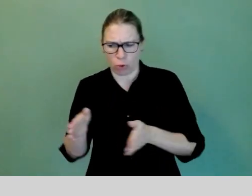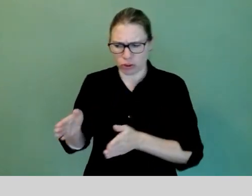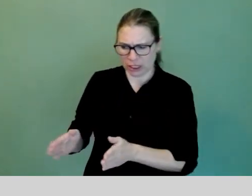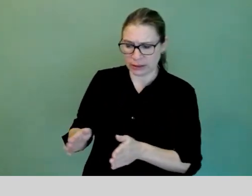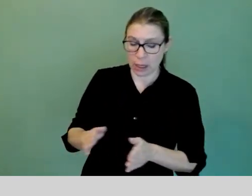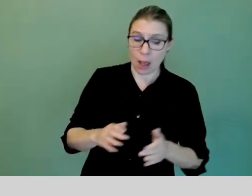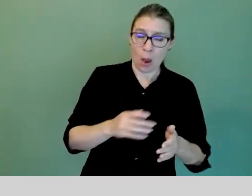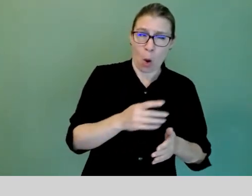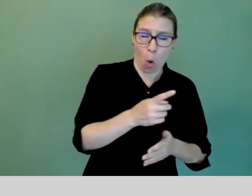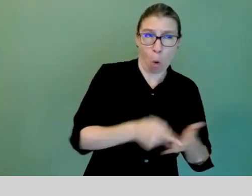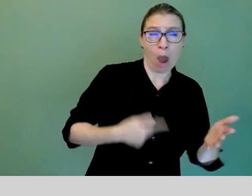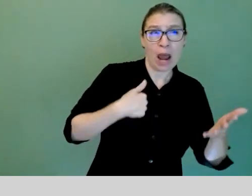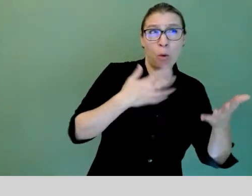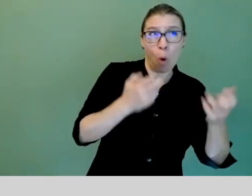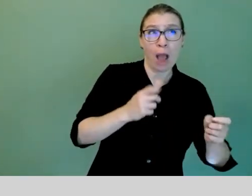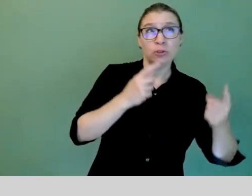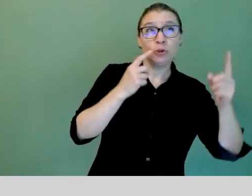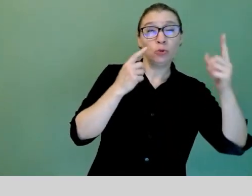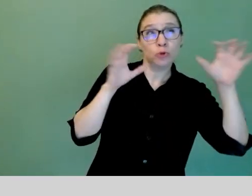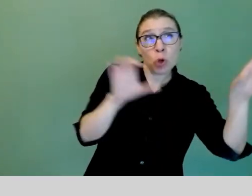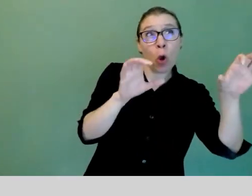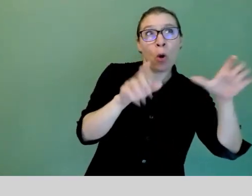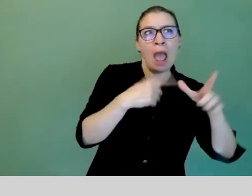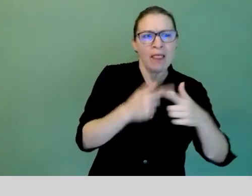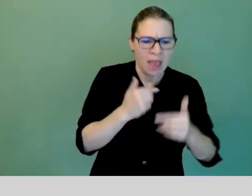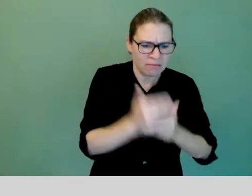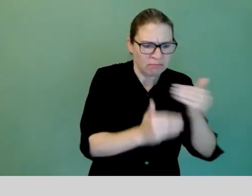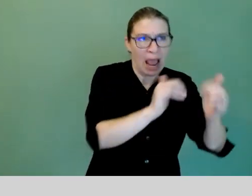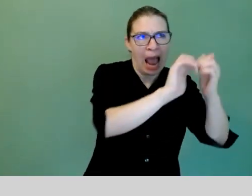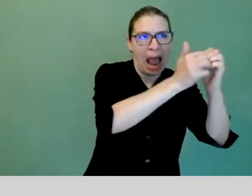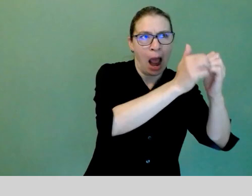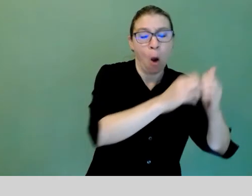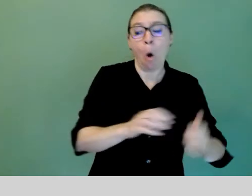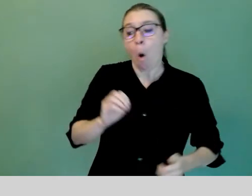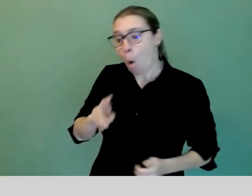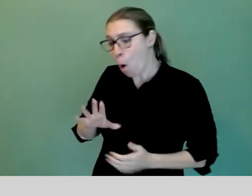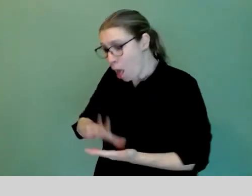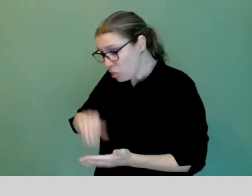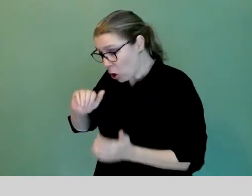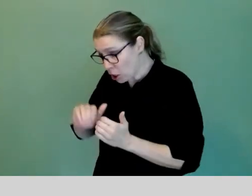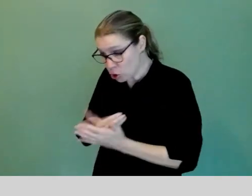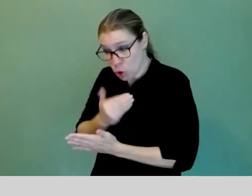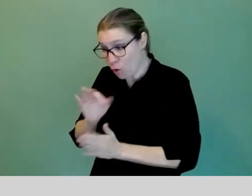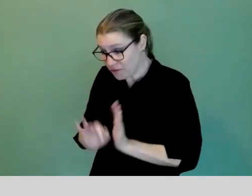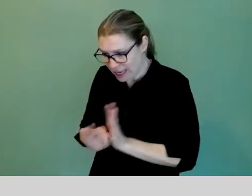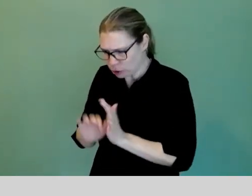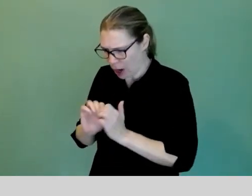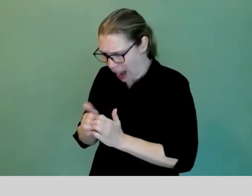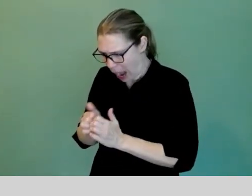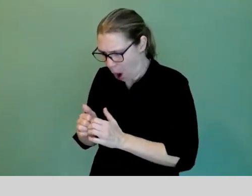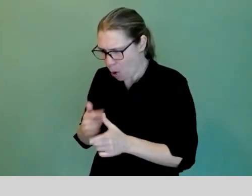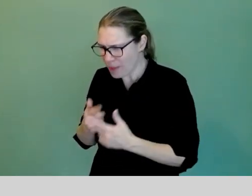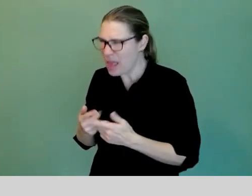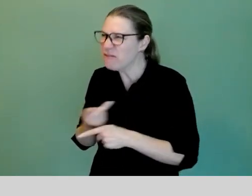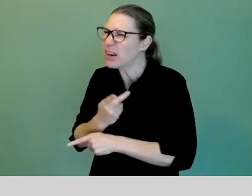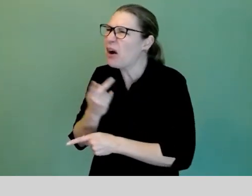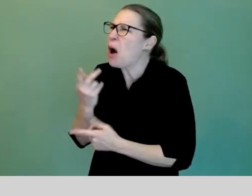as I've presented in these two examples, or learn a new feature and see if inspiration strikes for weird and wonderful ways